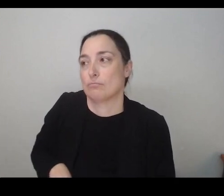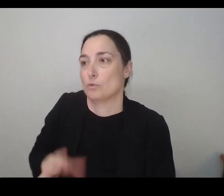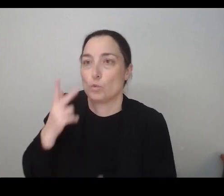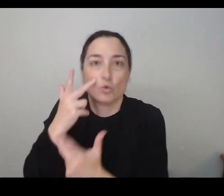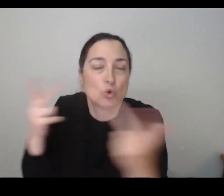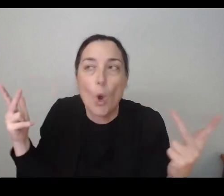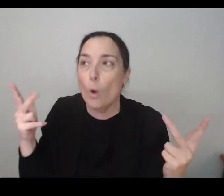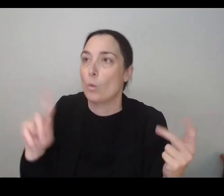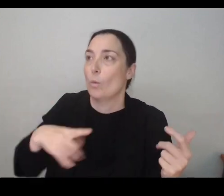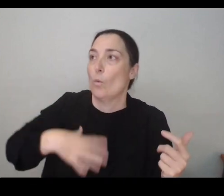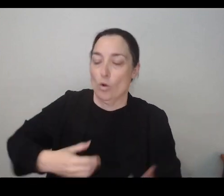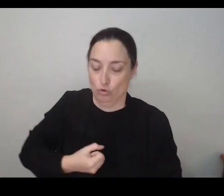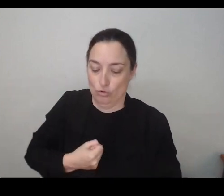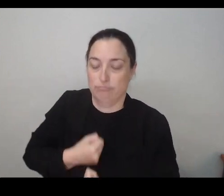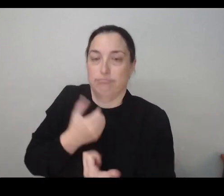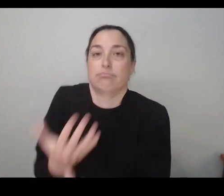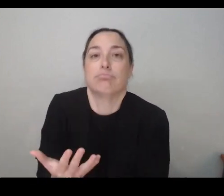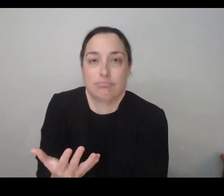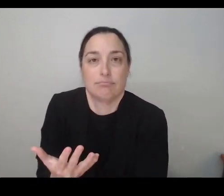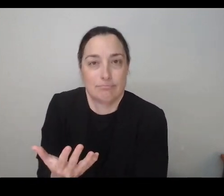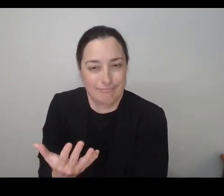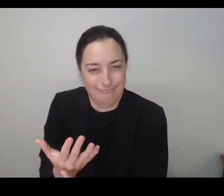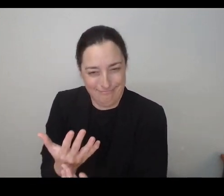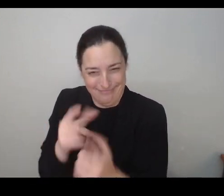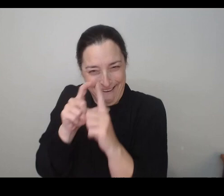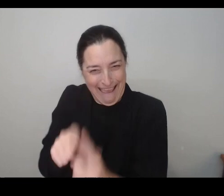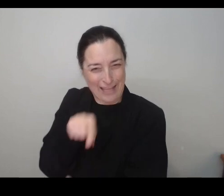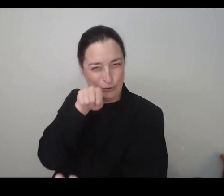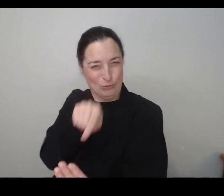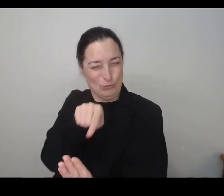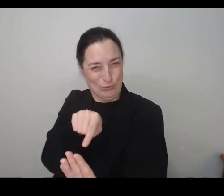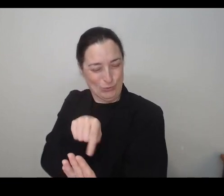And he constantly rewrites his own story, I would say.